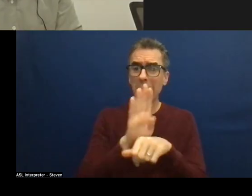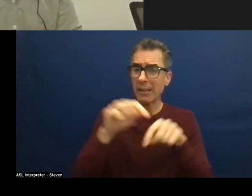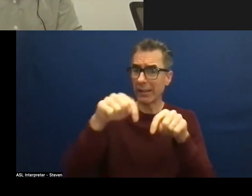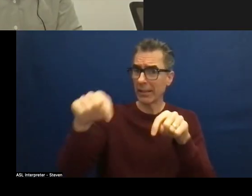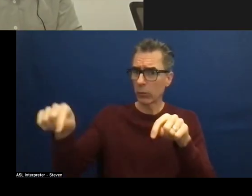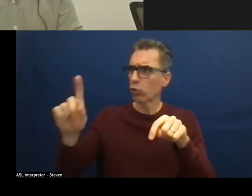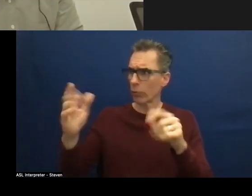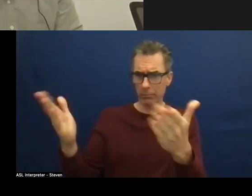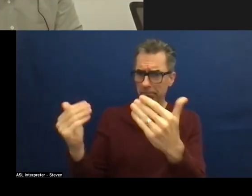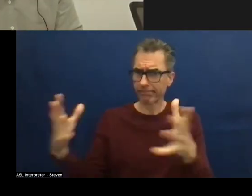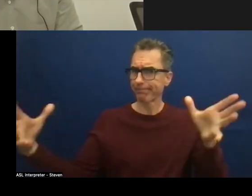challenging, what has been helpful.